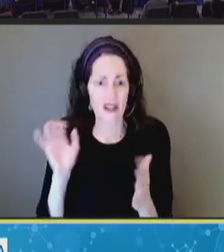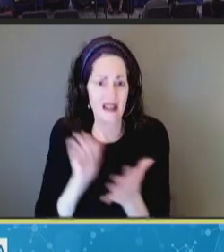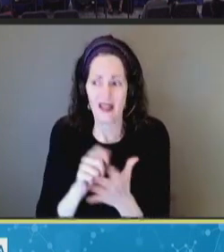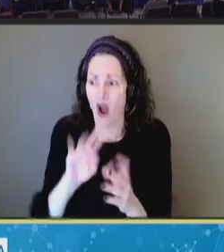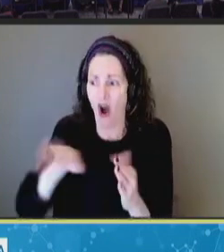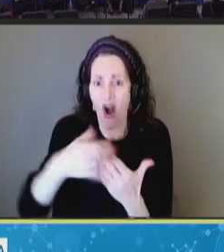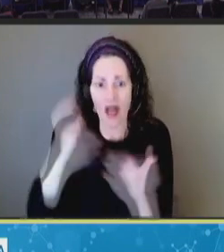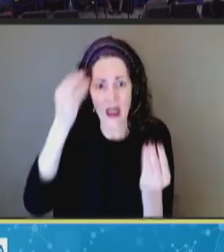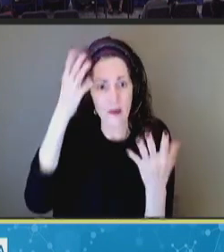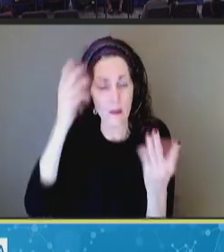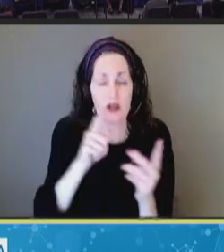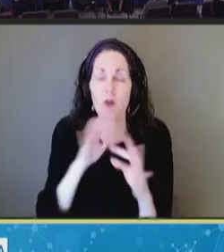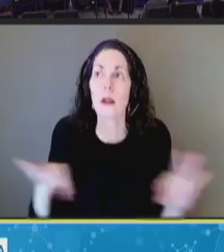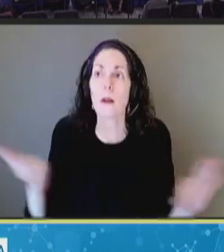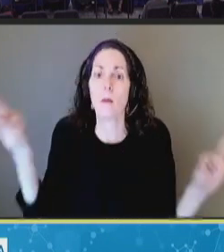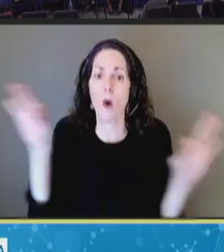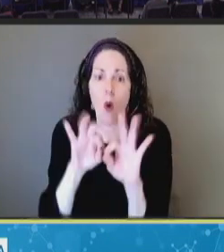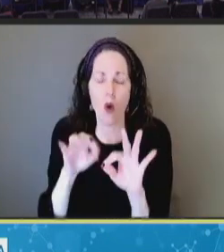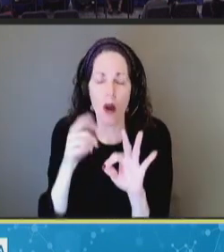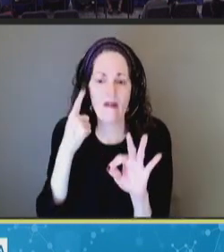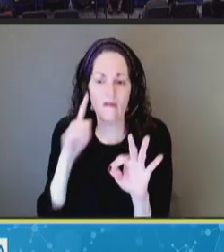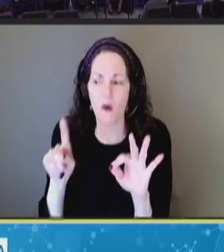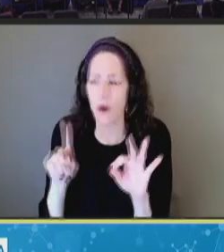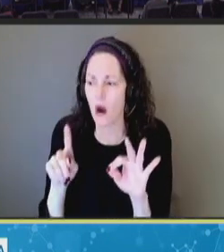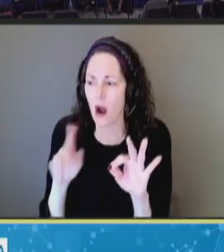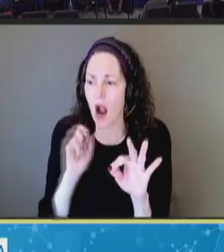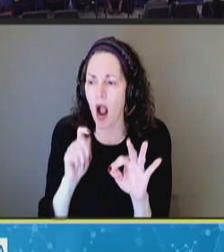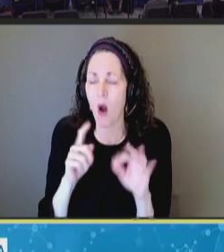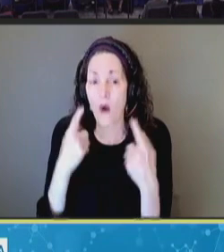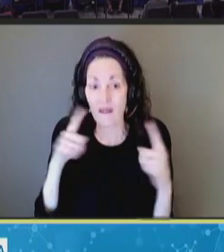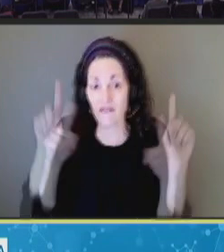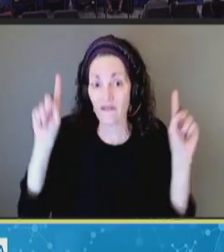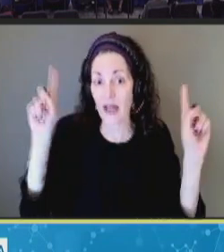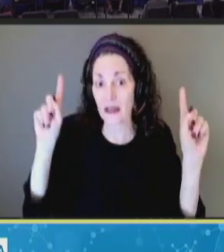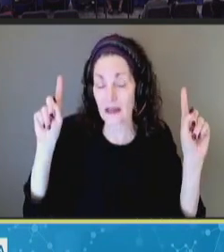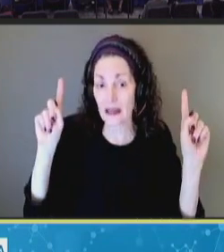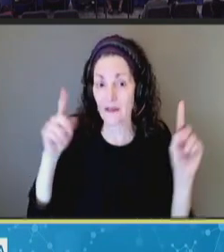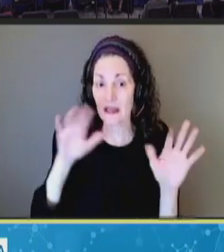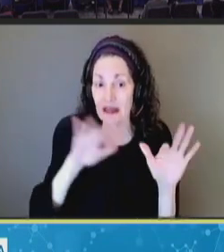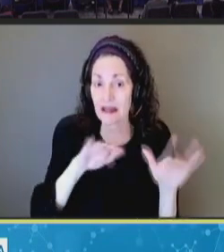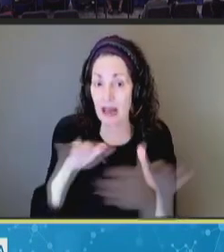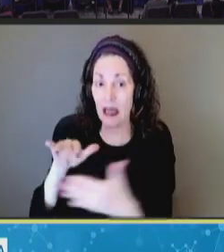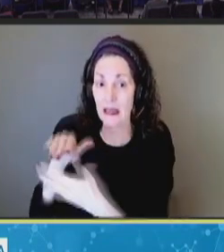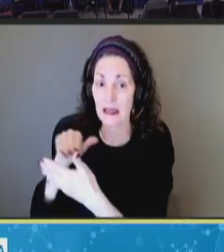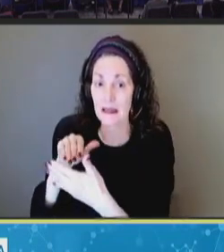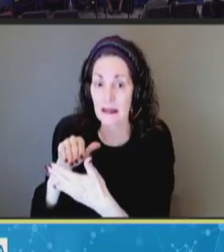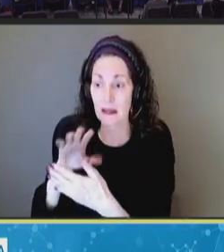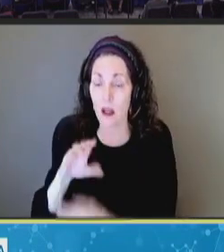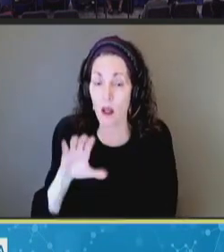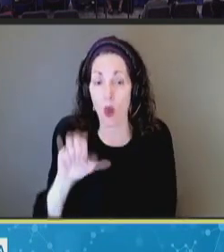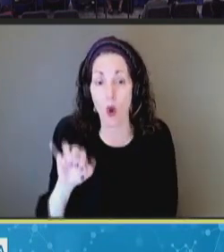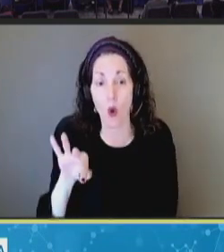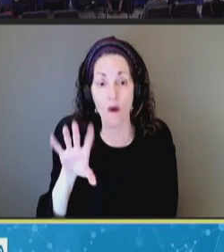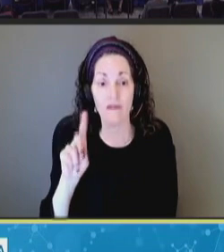So, in measuring how effective this vaccine or the COVID-19 vaccines were to adults,